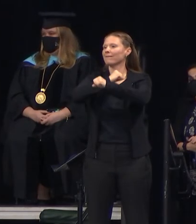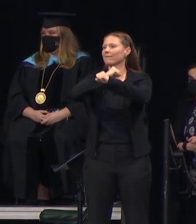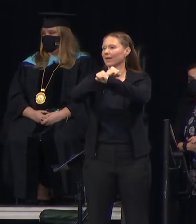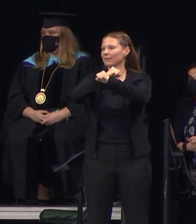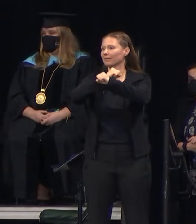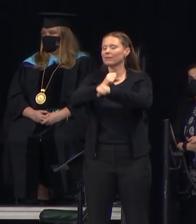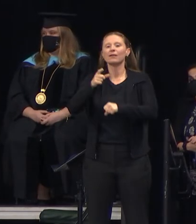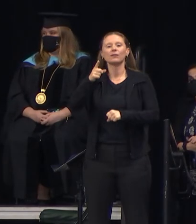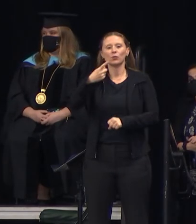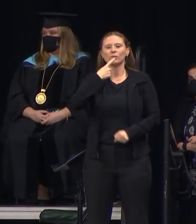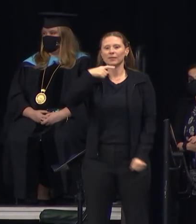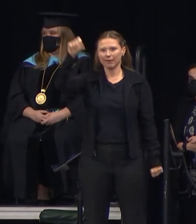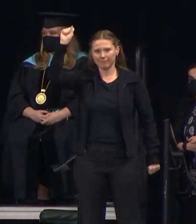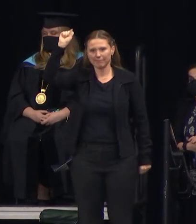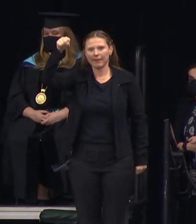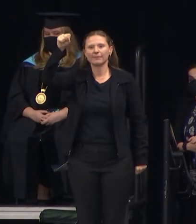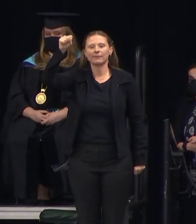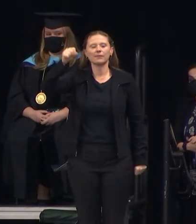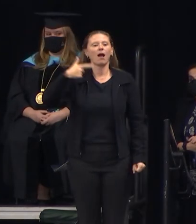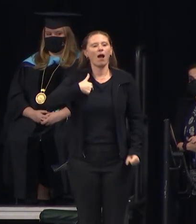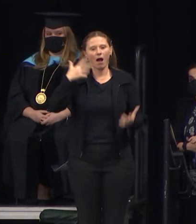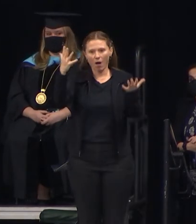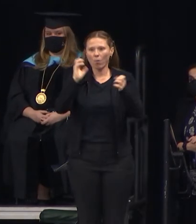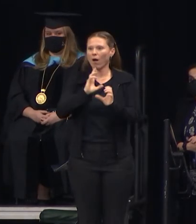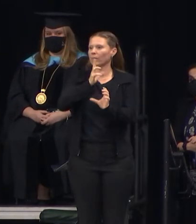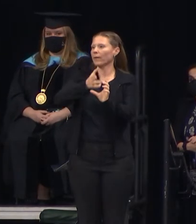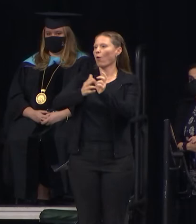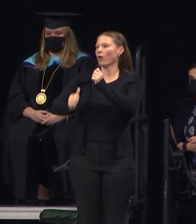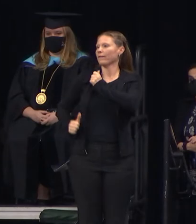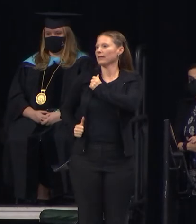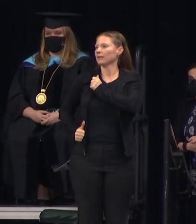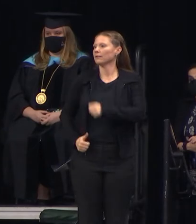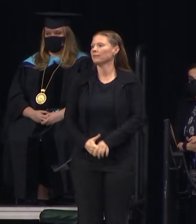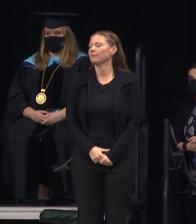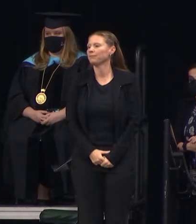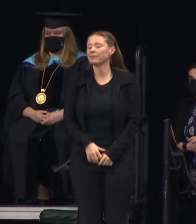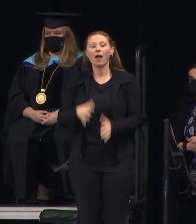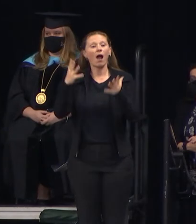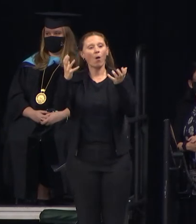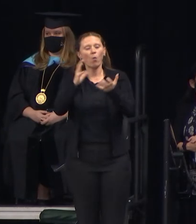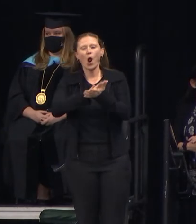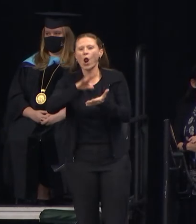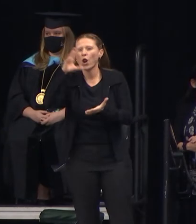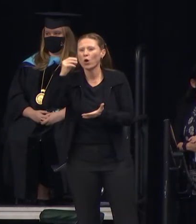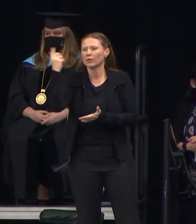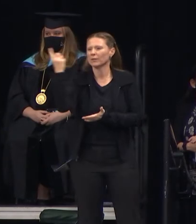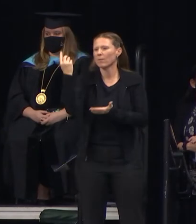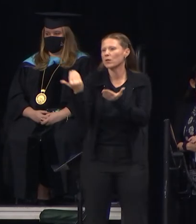You said, "Yes, I want to be a part of this." "I want to learn something new."